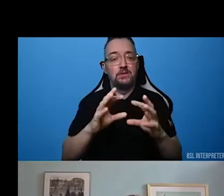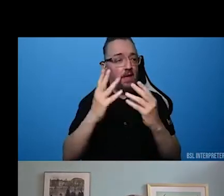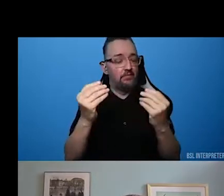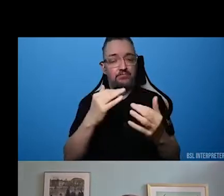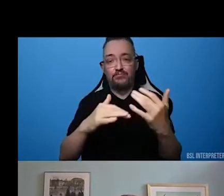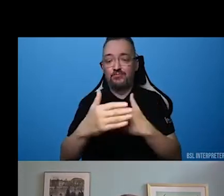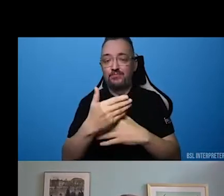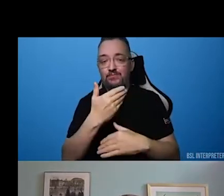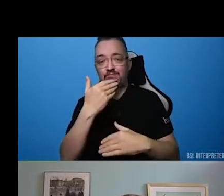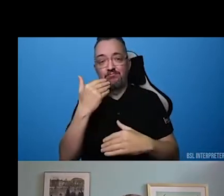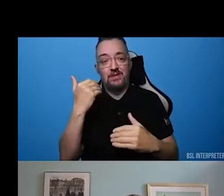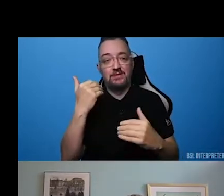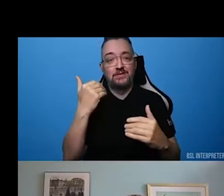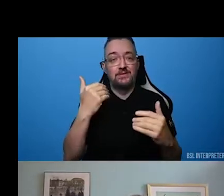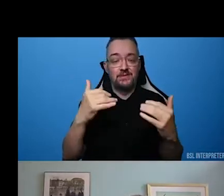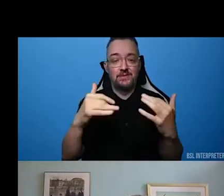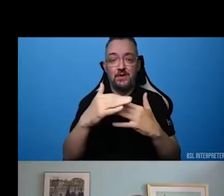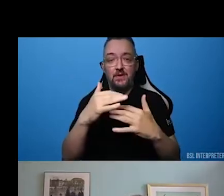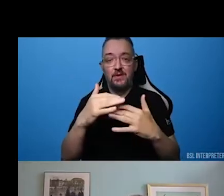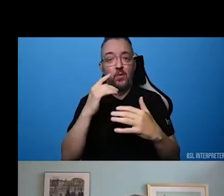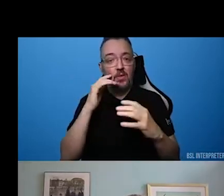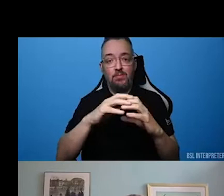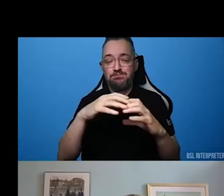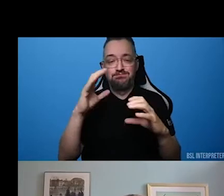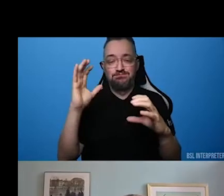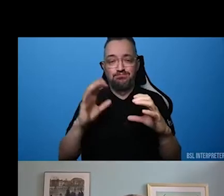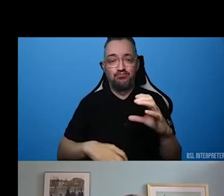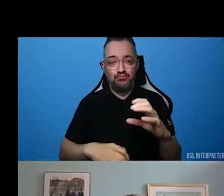on which Renaissance Europe understood itself would come crashing down.